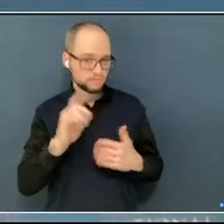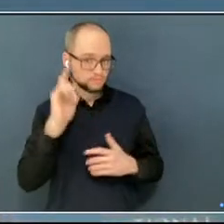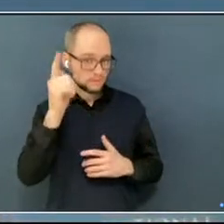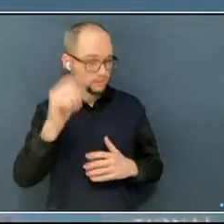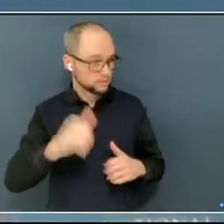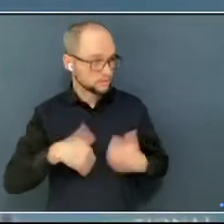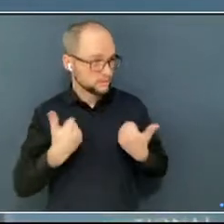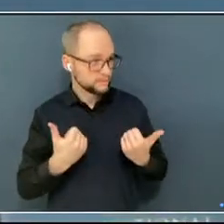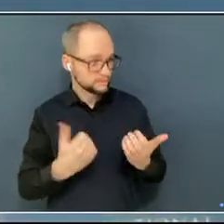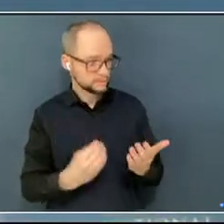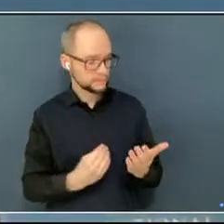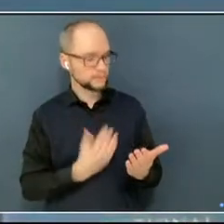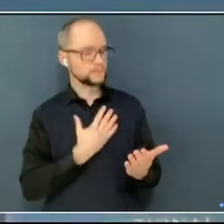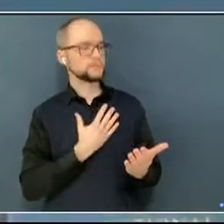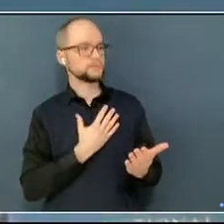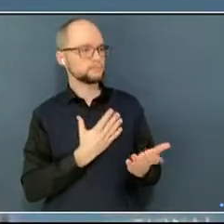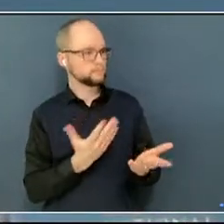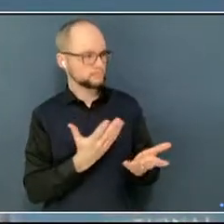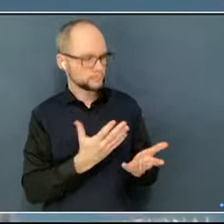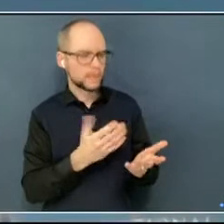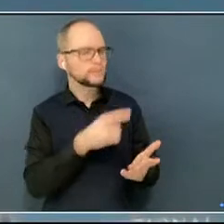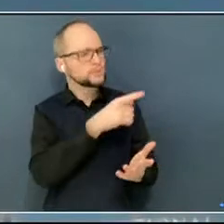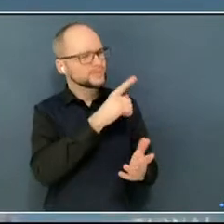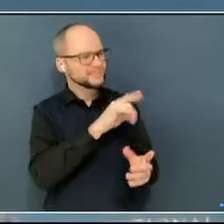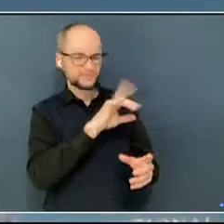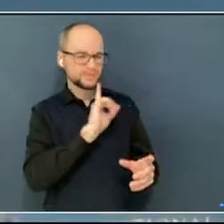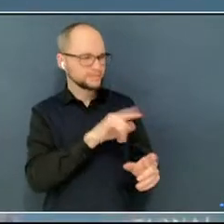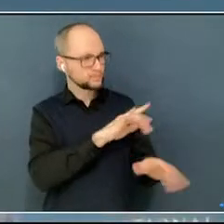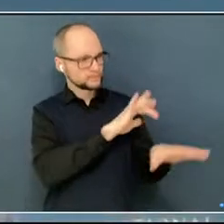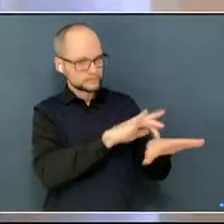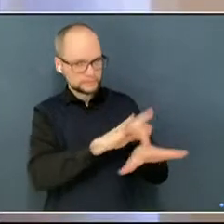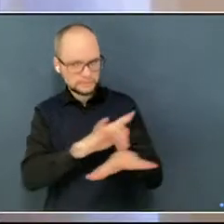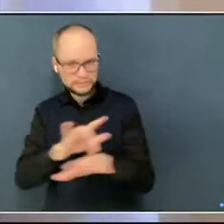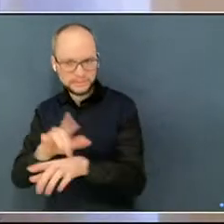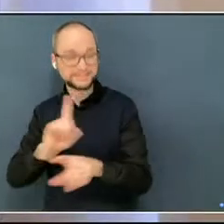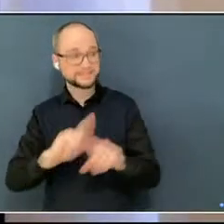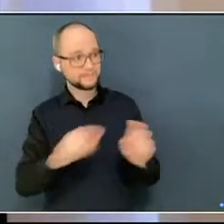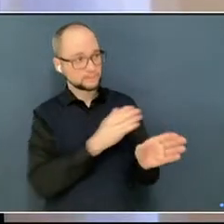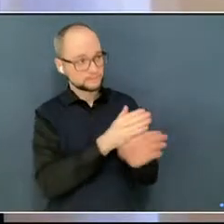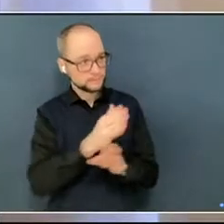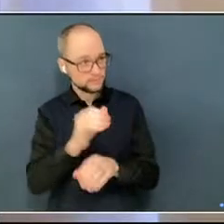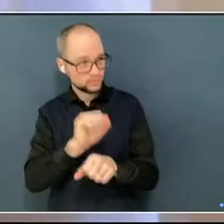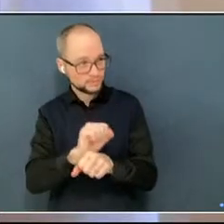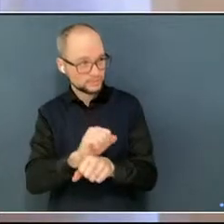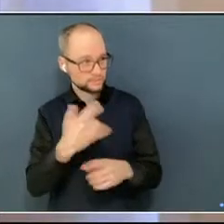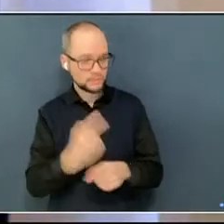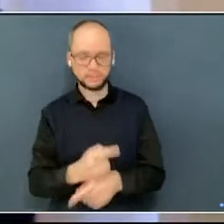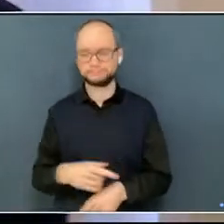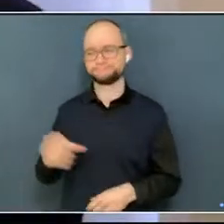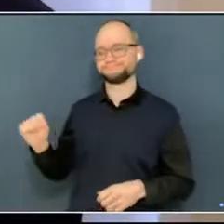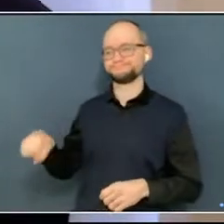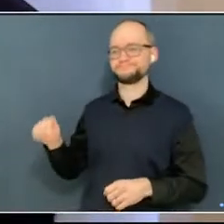works? Because you did so many different things. >> I certainly did. I had many, many careers.